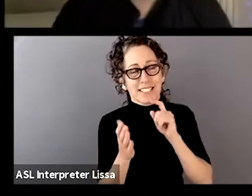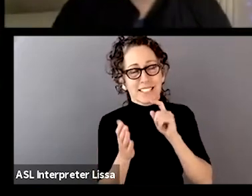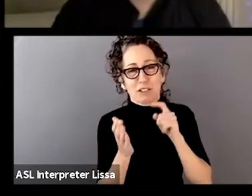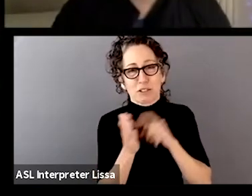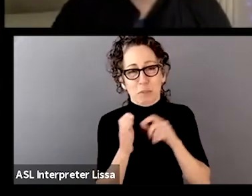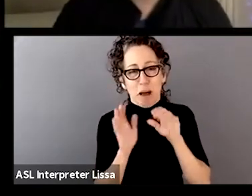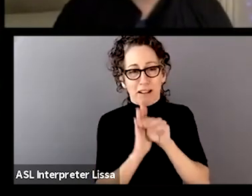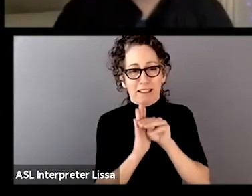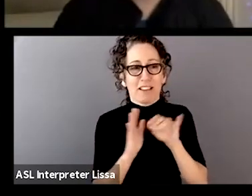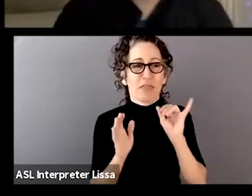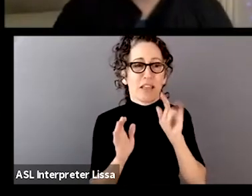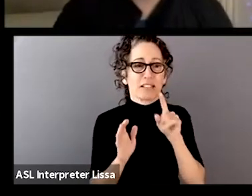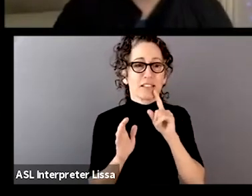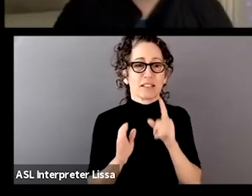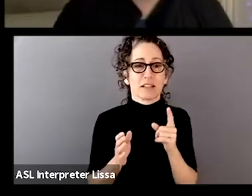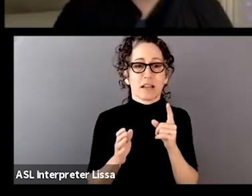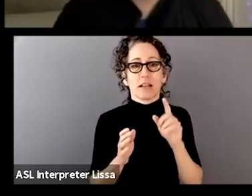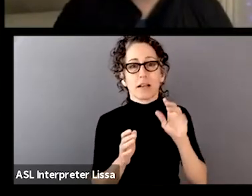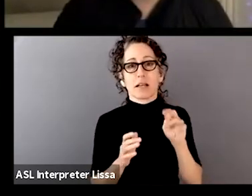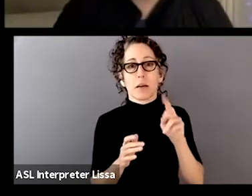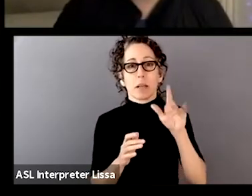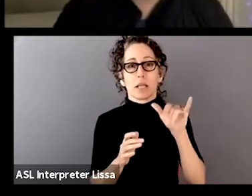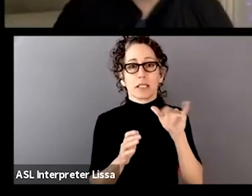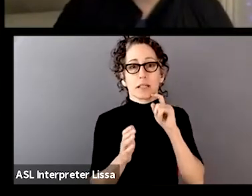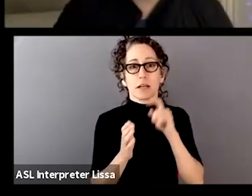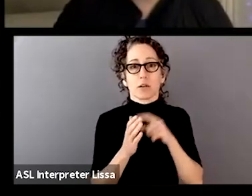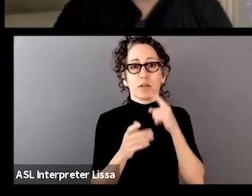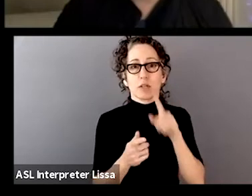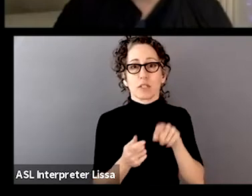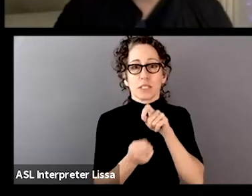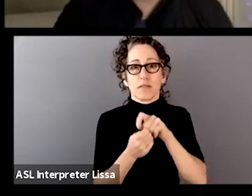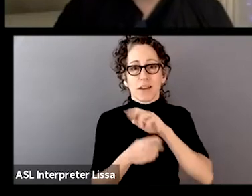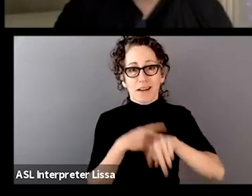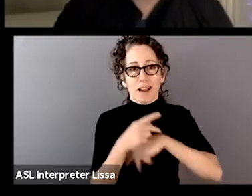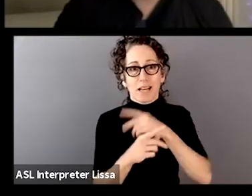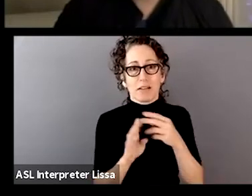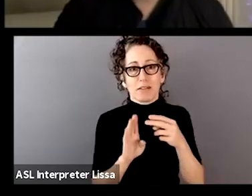is basically an anomaly detector for a particular type of signature in EEG recordings.